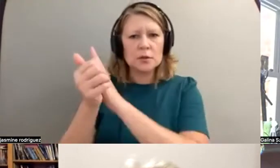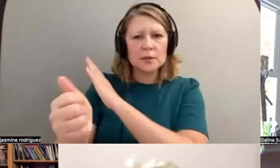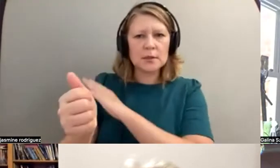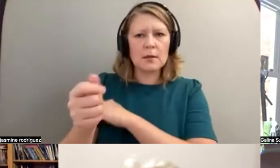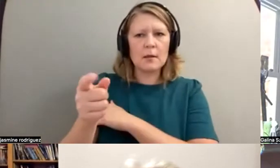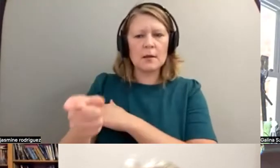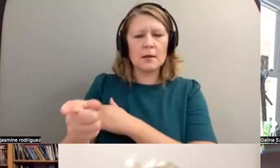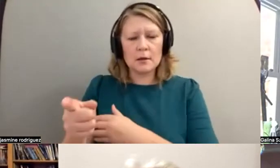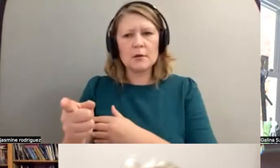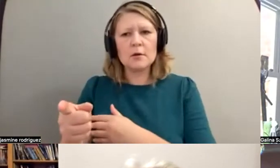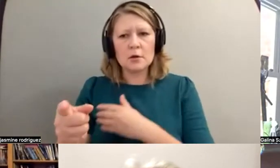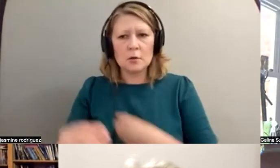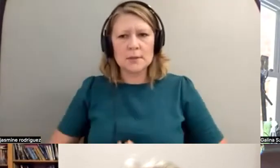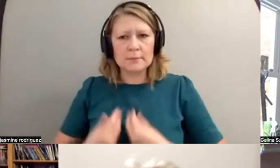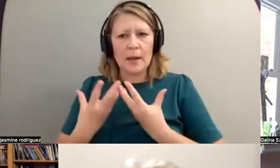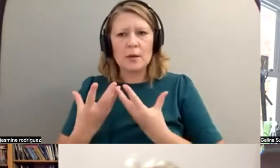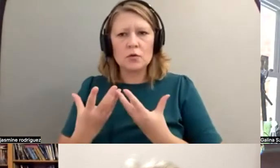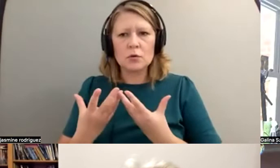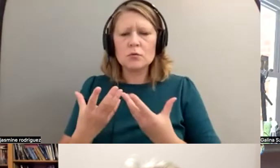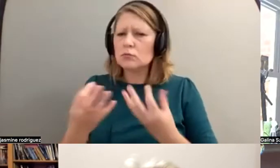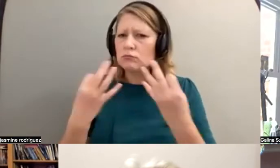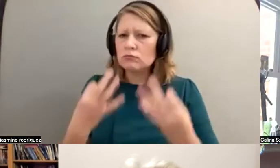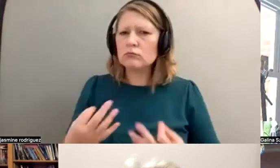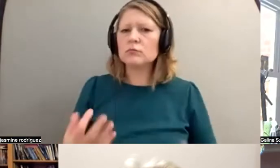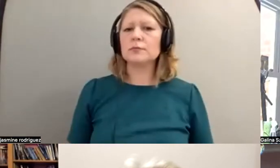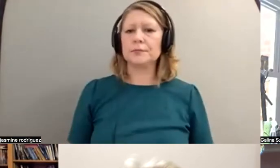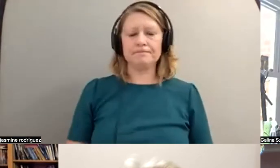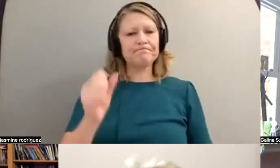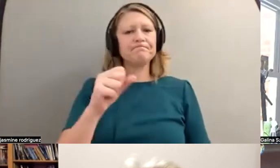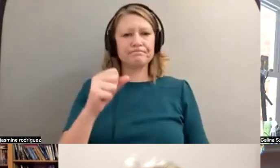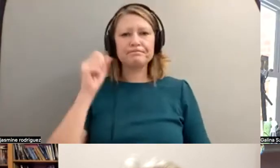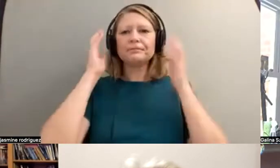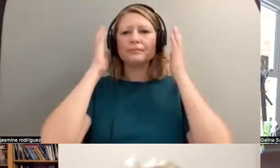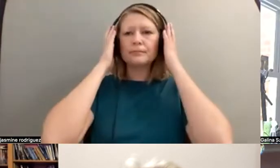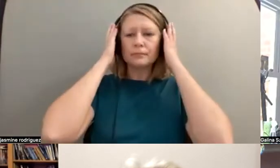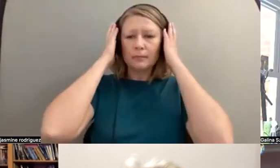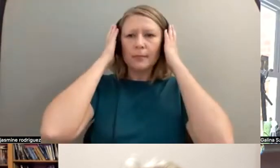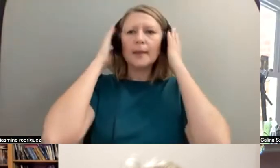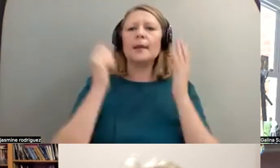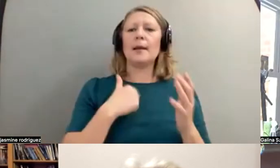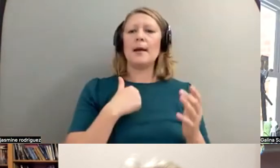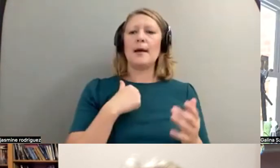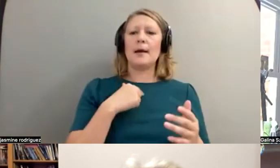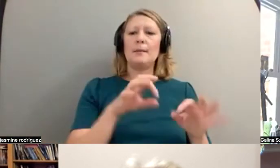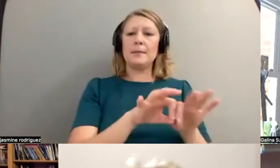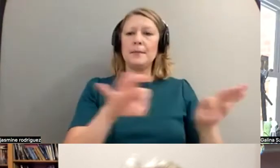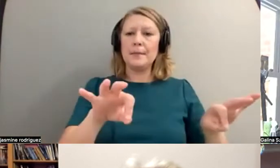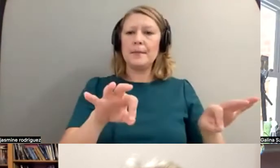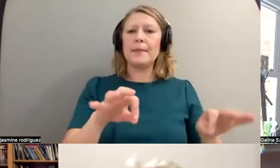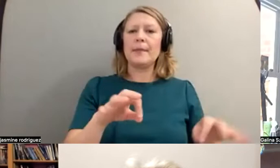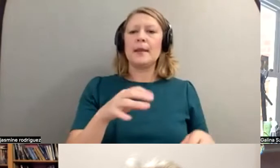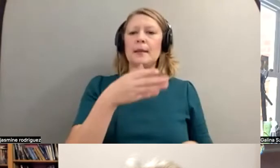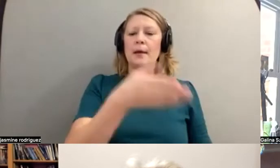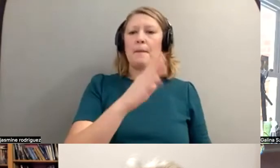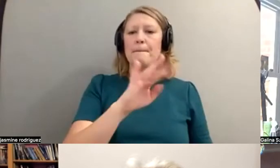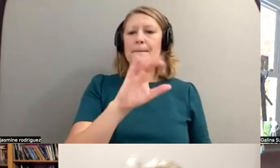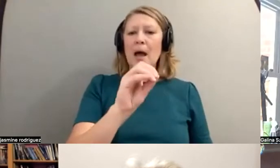Yeah. Well, I, I graduate biochemistry in Moscow. And then I returned to